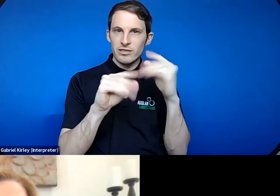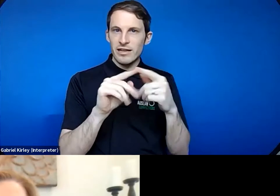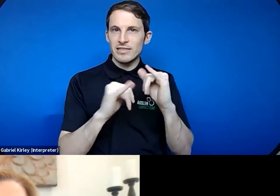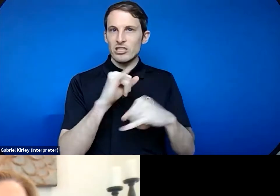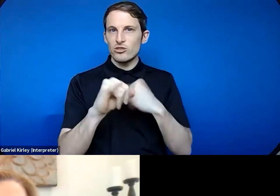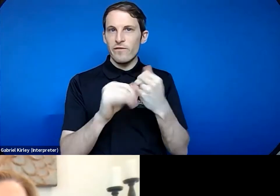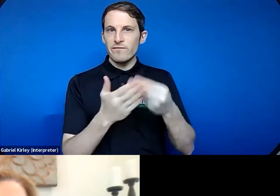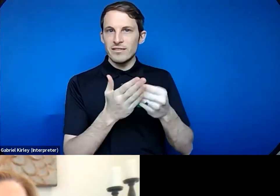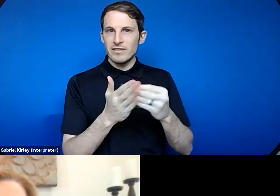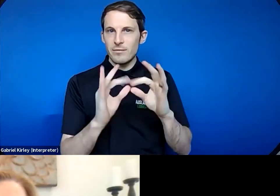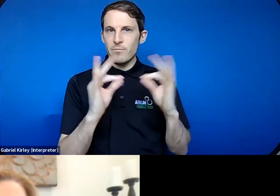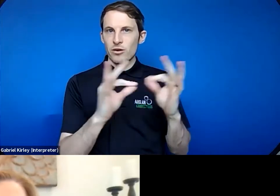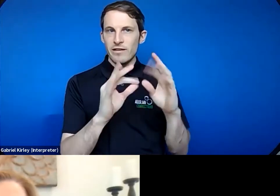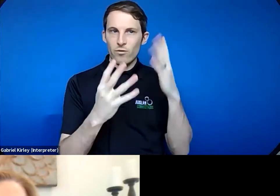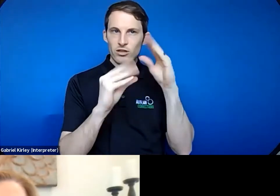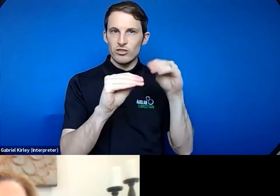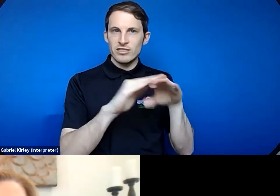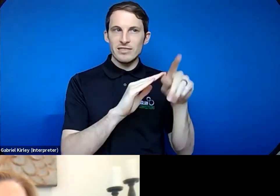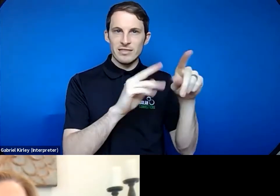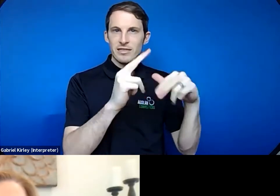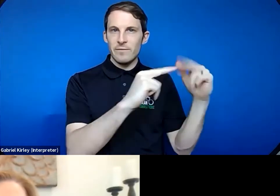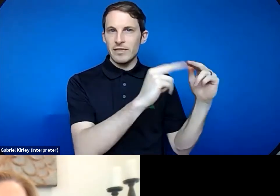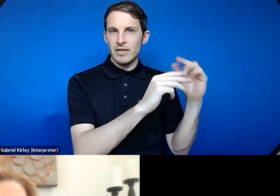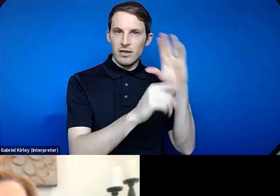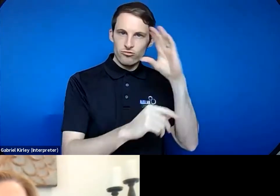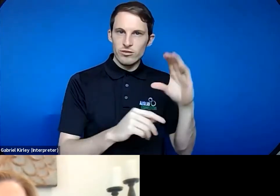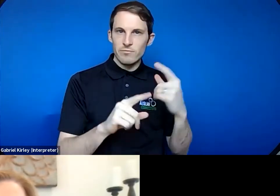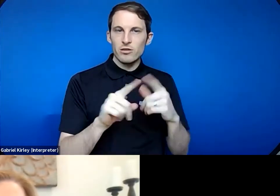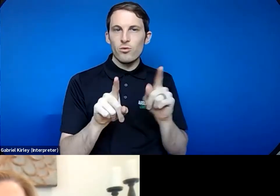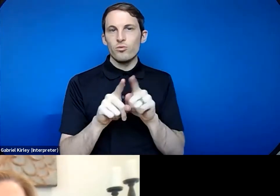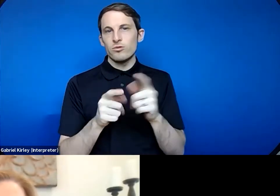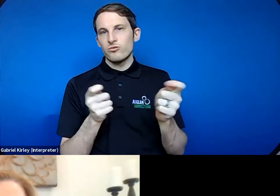for education in developing countries and the inaugural chair of the Global Institute